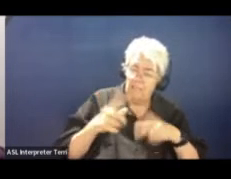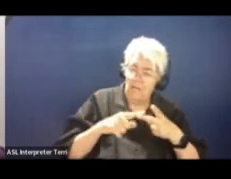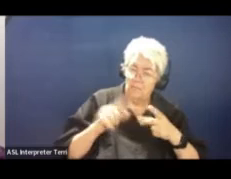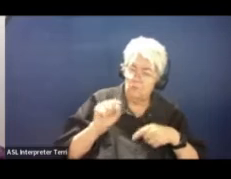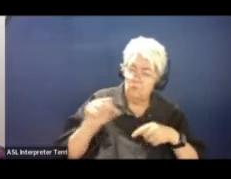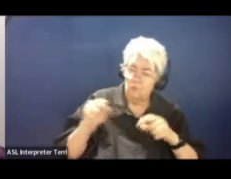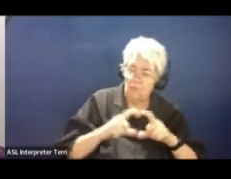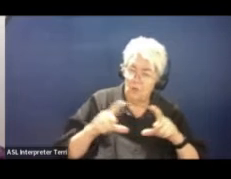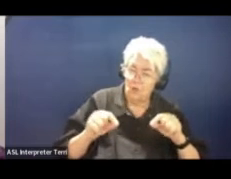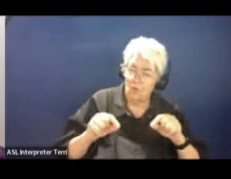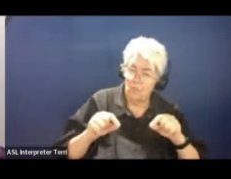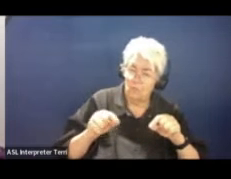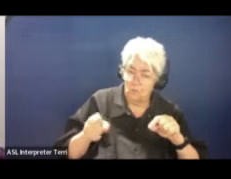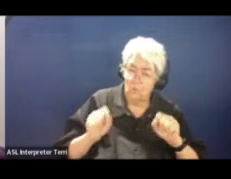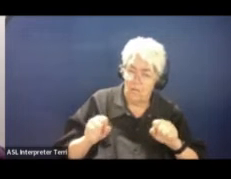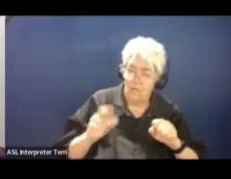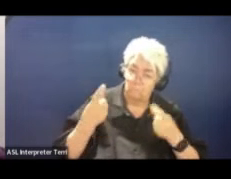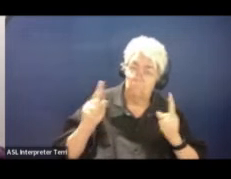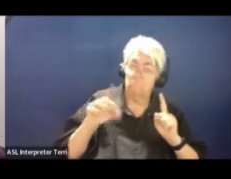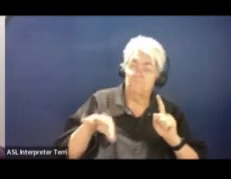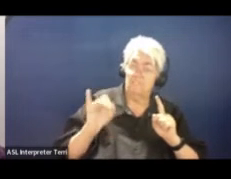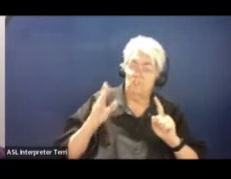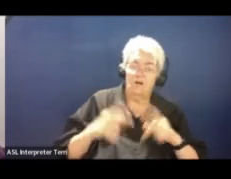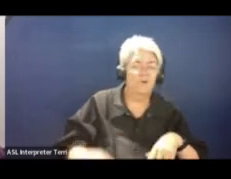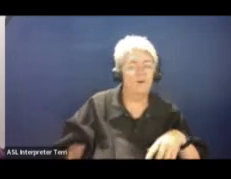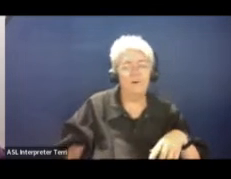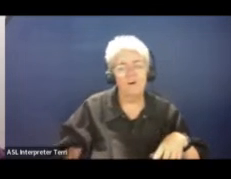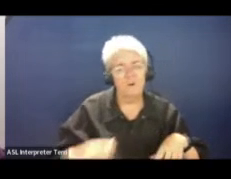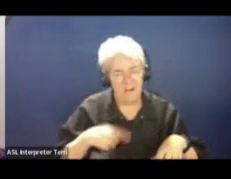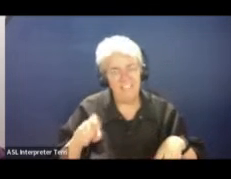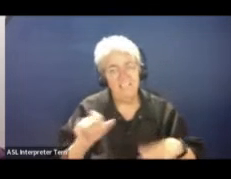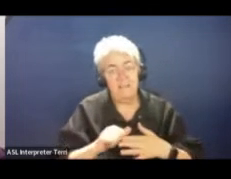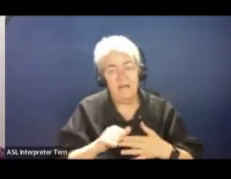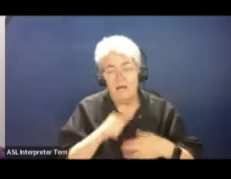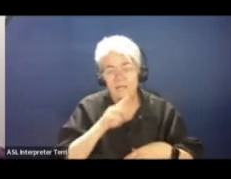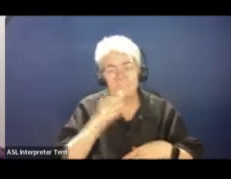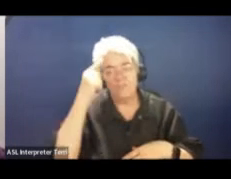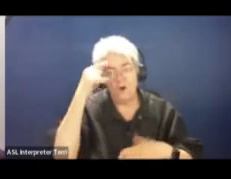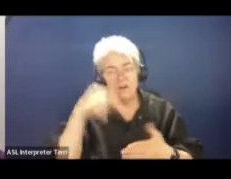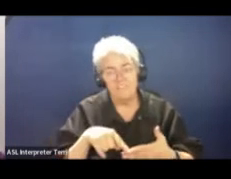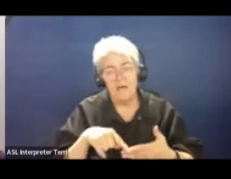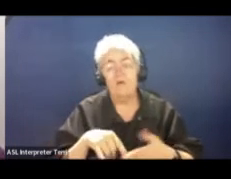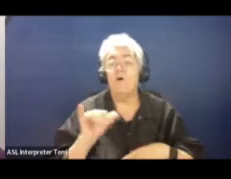that you could get a job? They go, Oh, no, I need those. I wasn't even thinking about those. Okay, are you interested